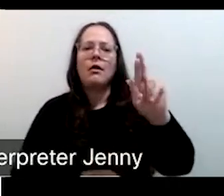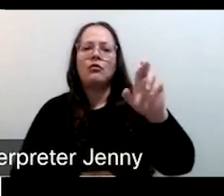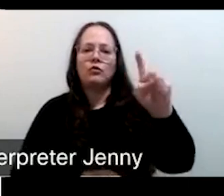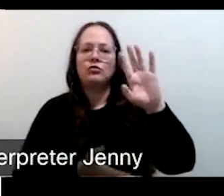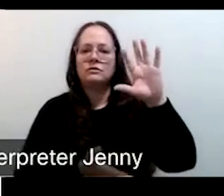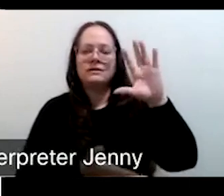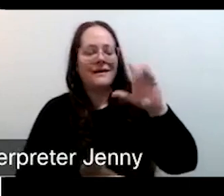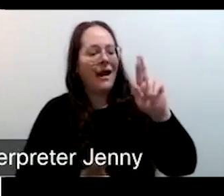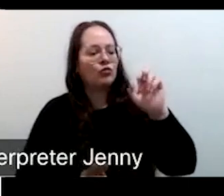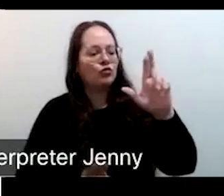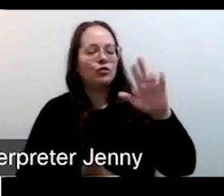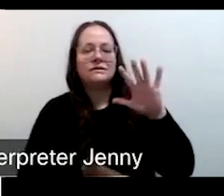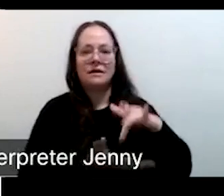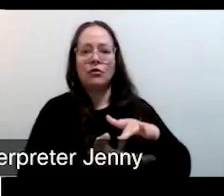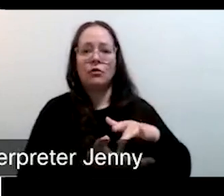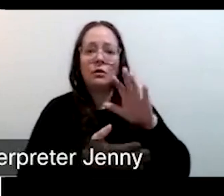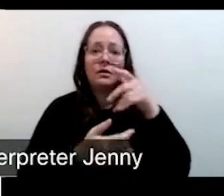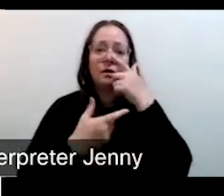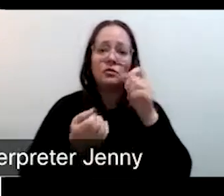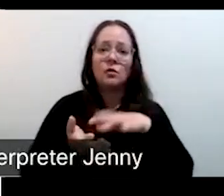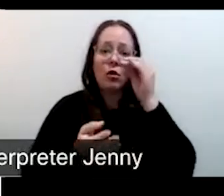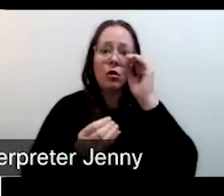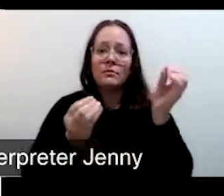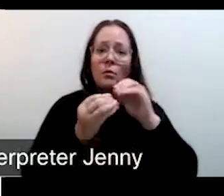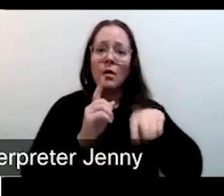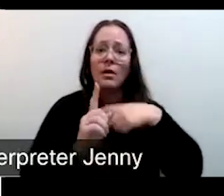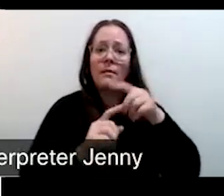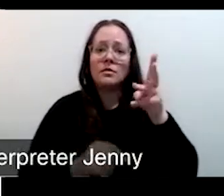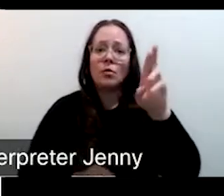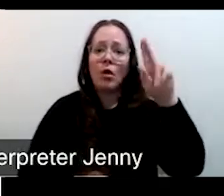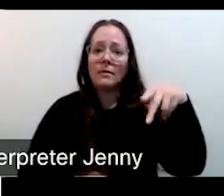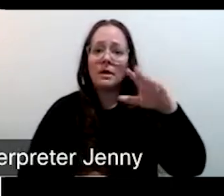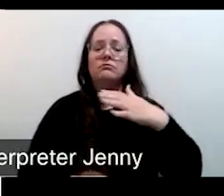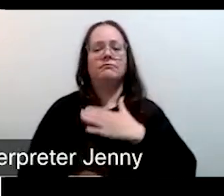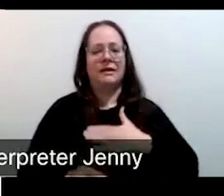If you are interested in learning more about the WRP, please keep watching these videos!